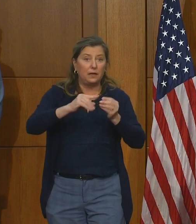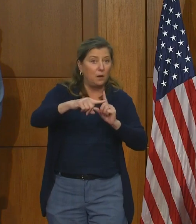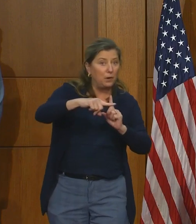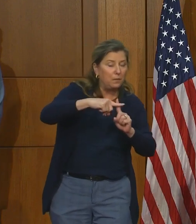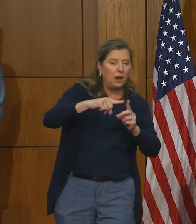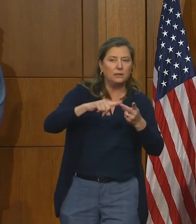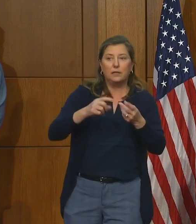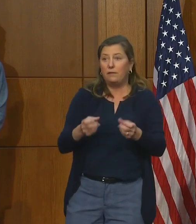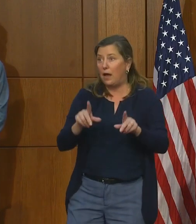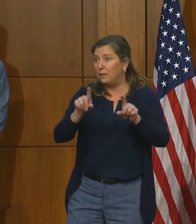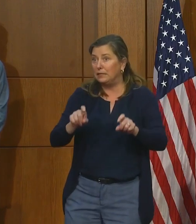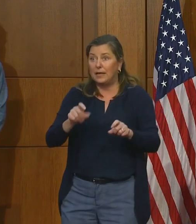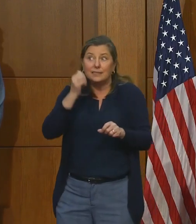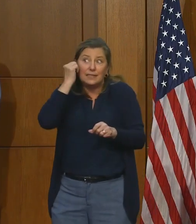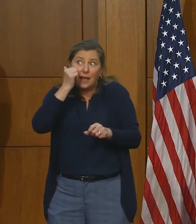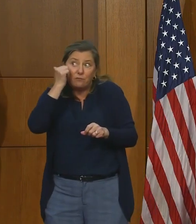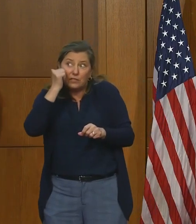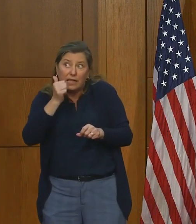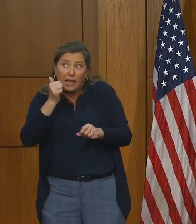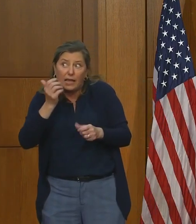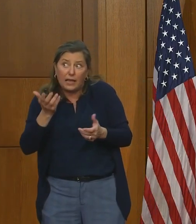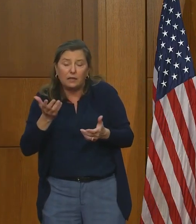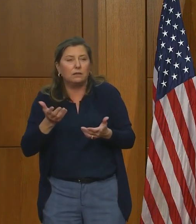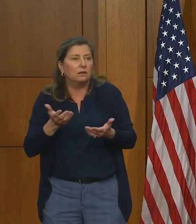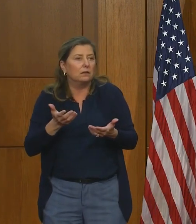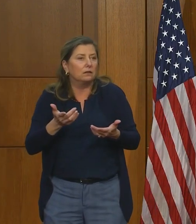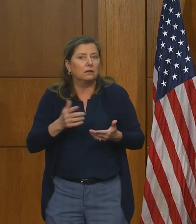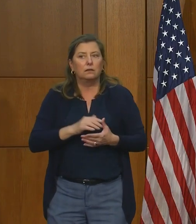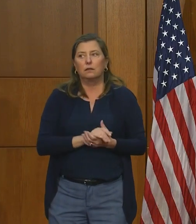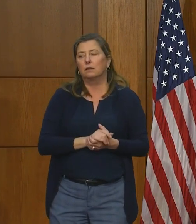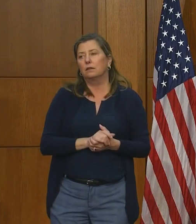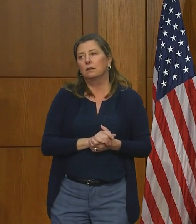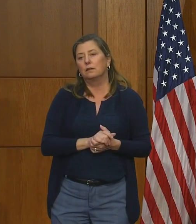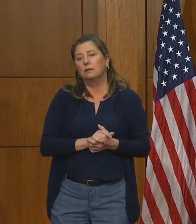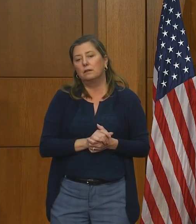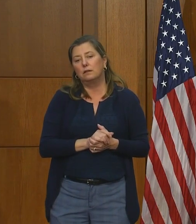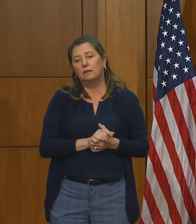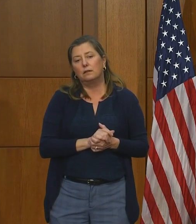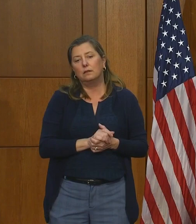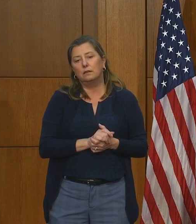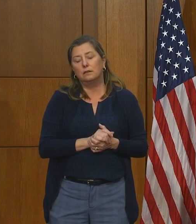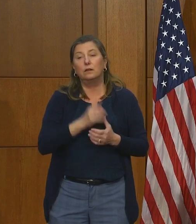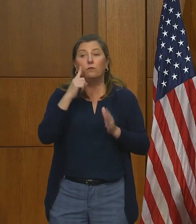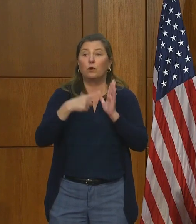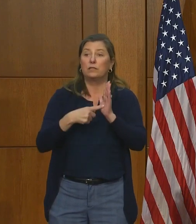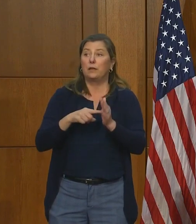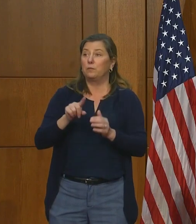DATASETS WHETHER IT BE. POSITIVITY THE NUMBER OF TEST